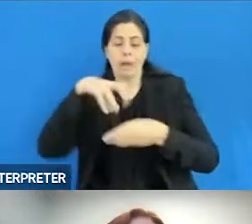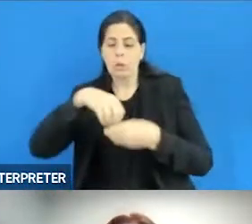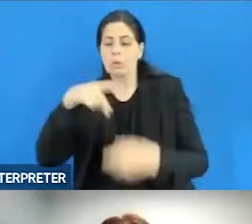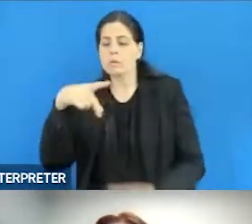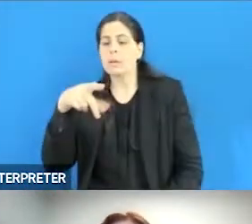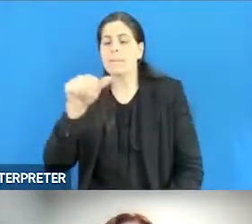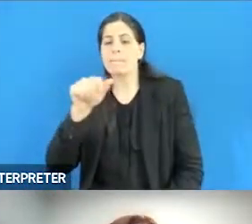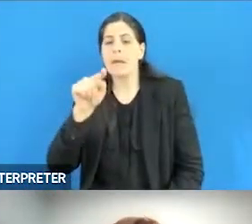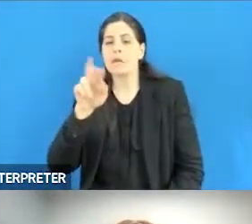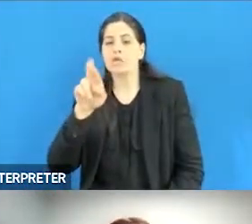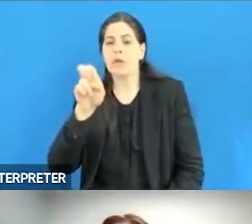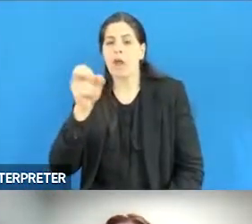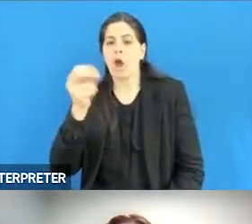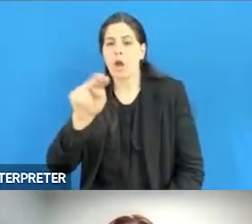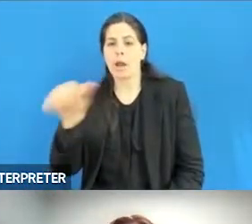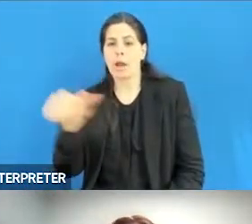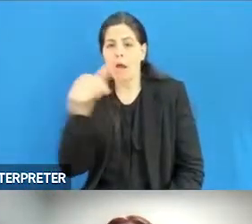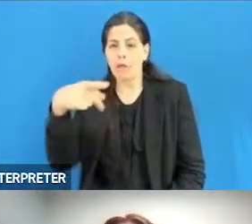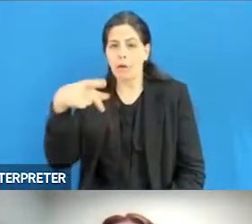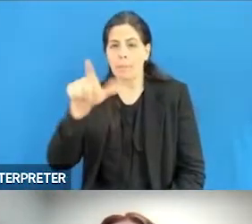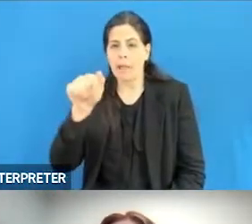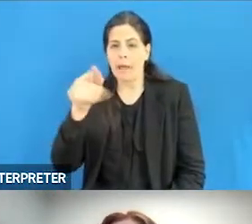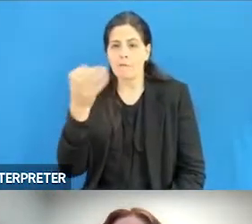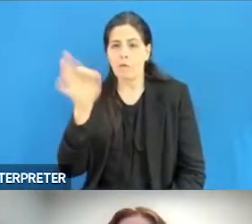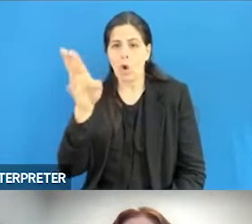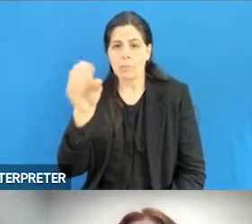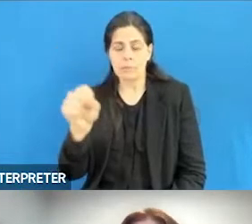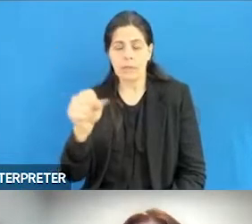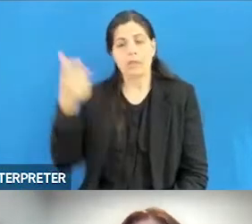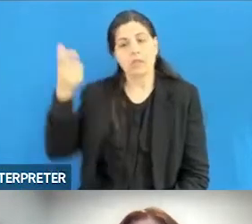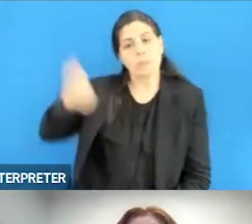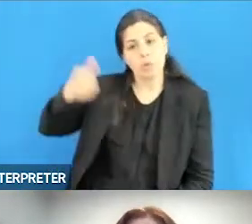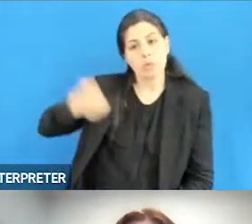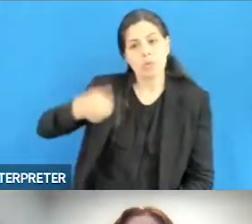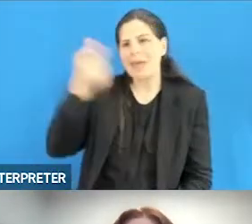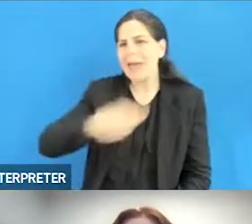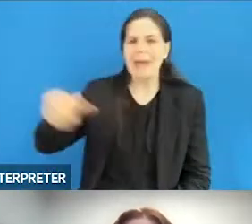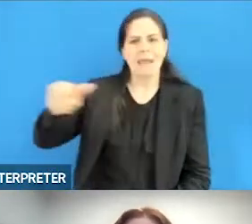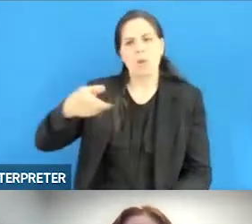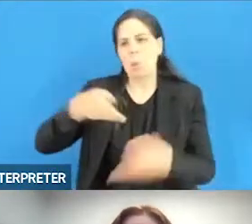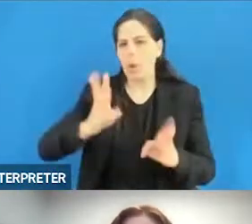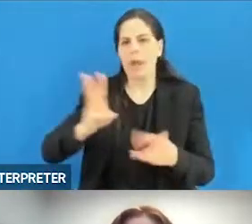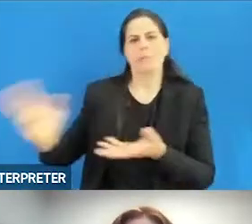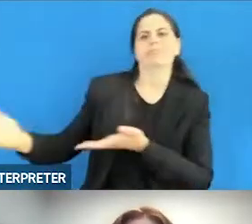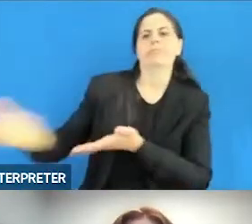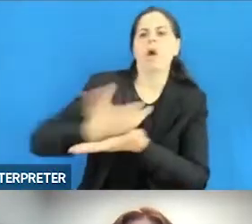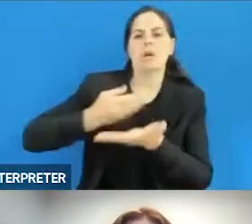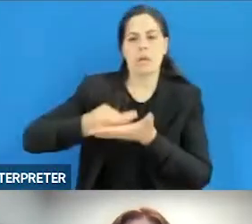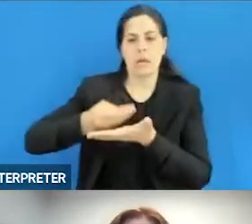and advertising and subscriptions. And any way that you are monetizing can be included in that monetization.